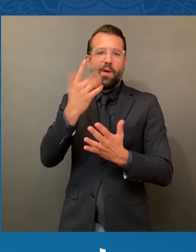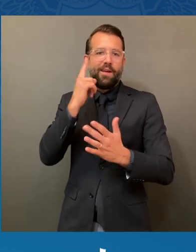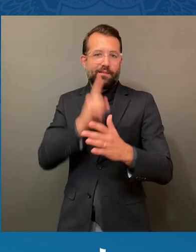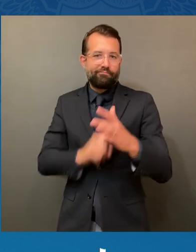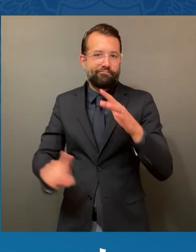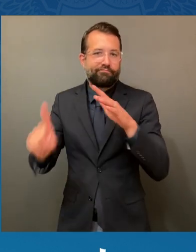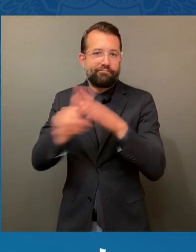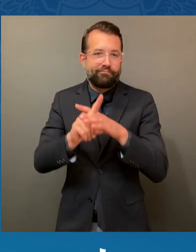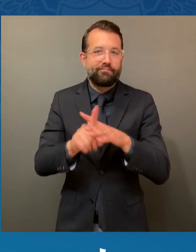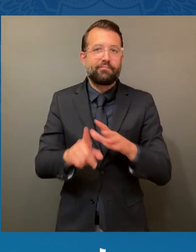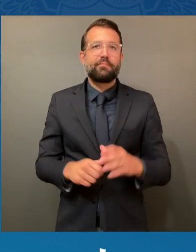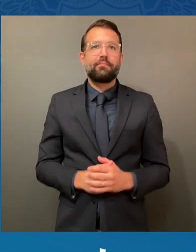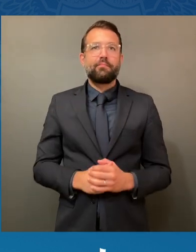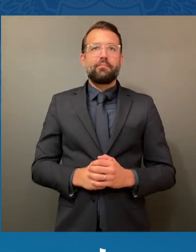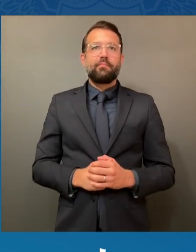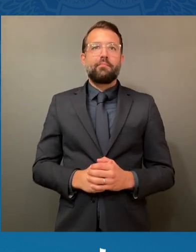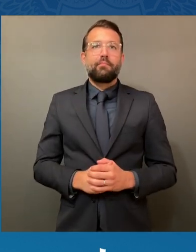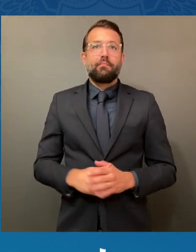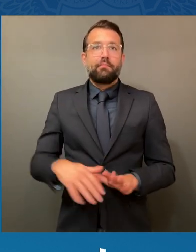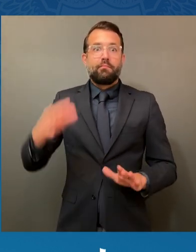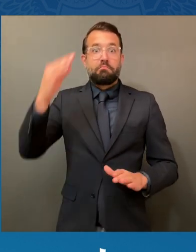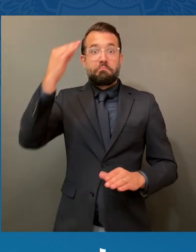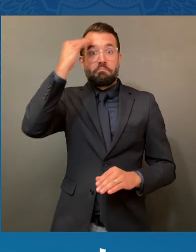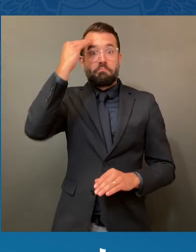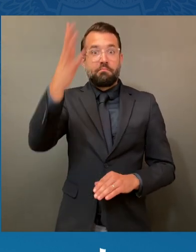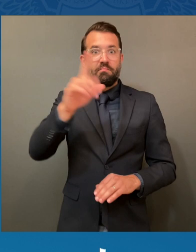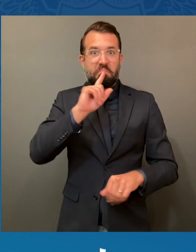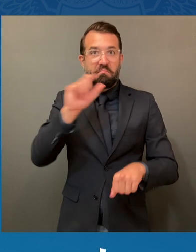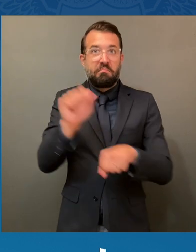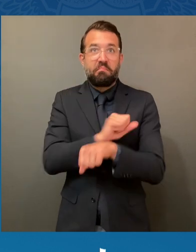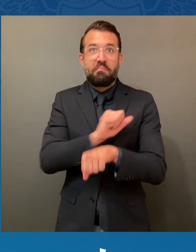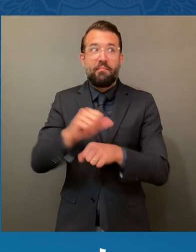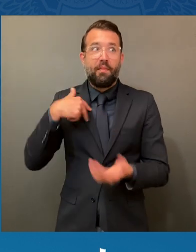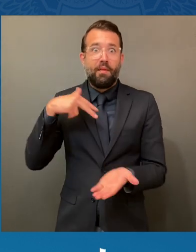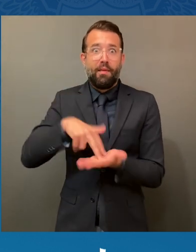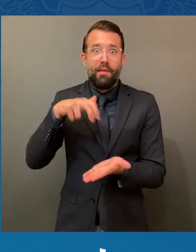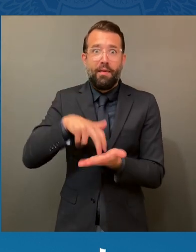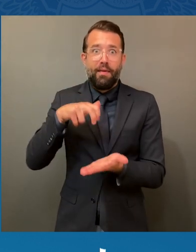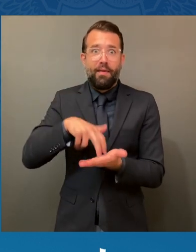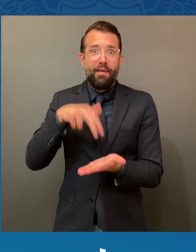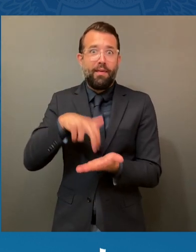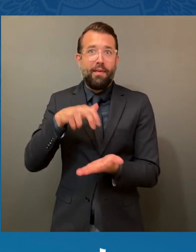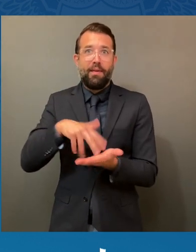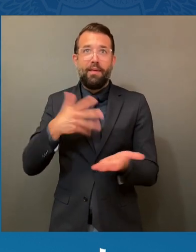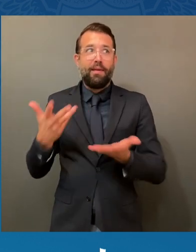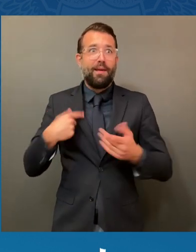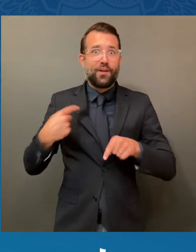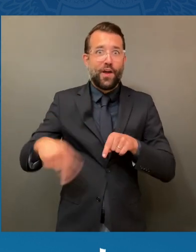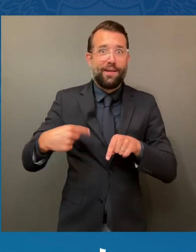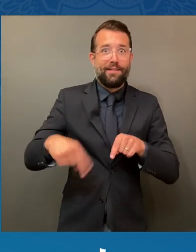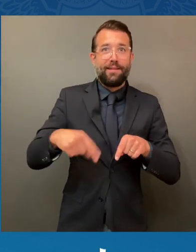It was a fanboy time. I was nervous and scared, but she walked in and she called my nerves and we had a great conversation.